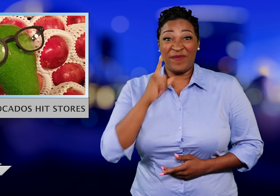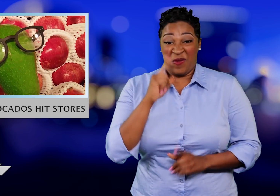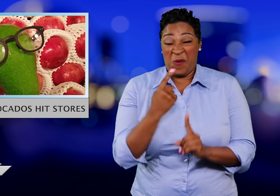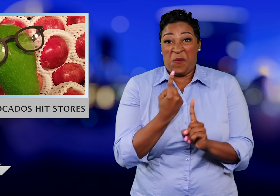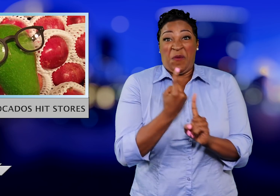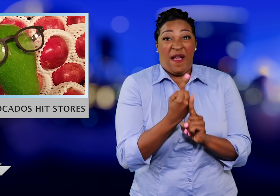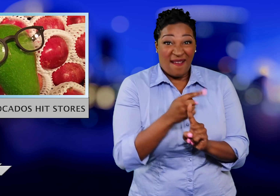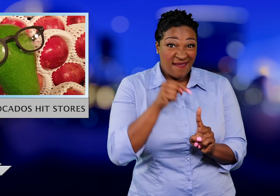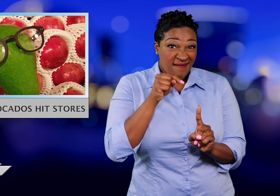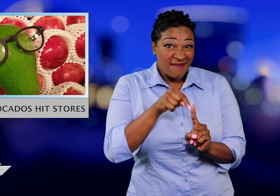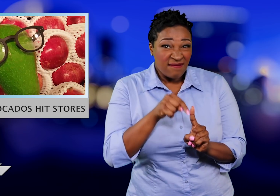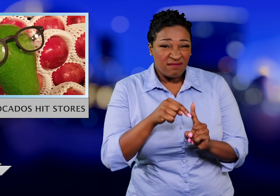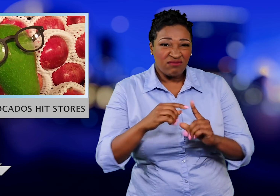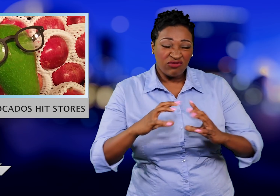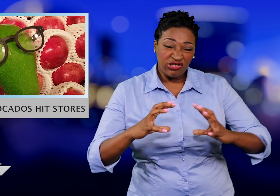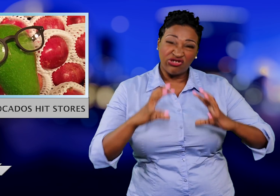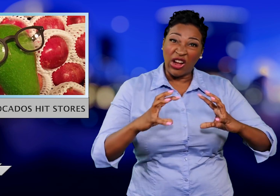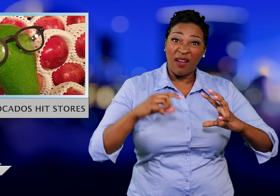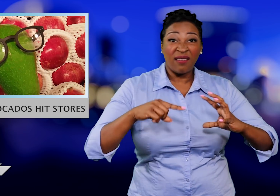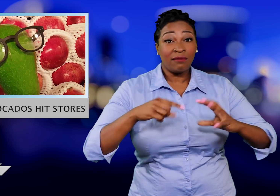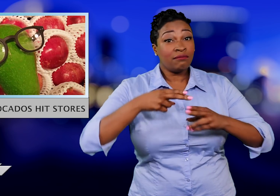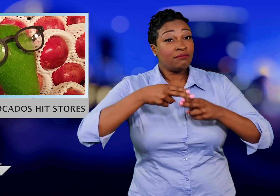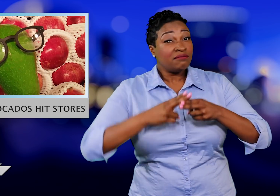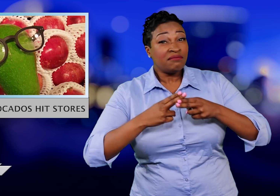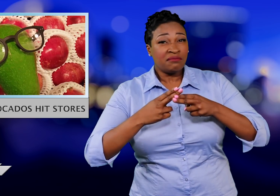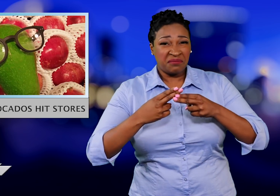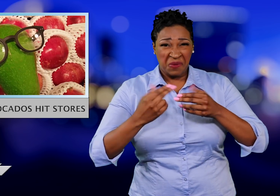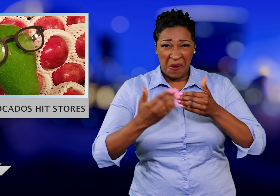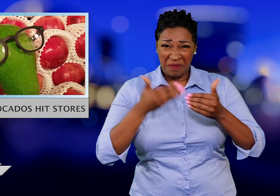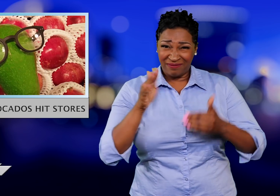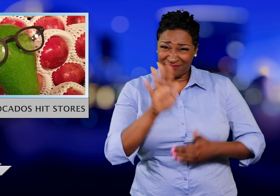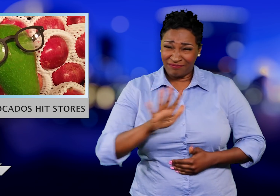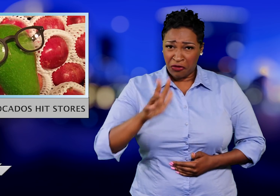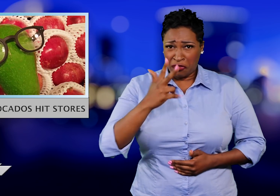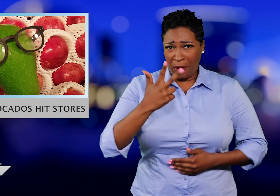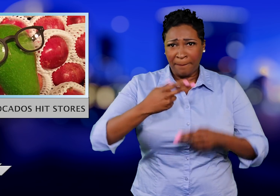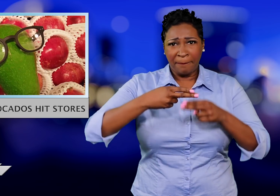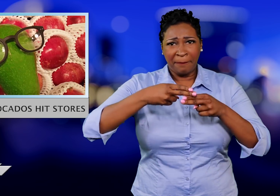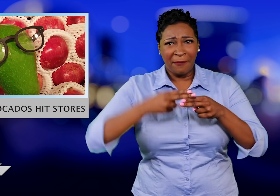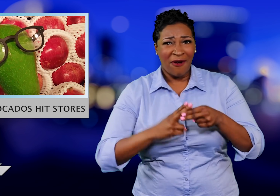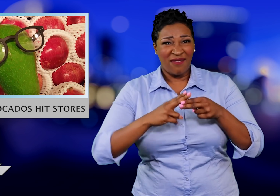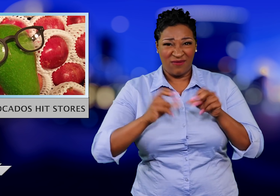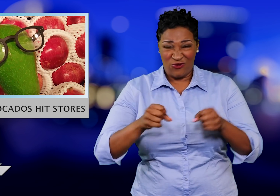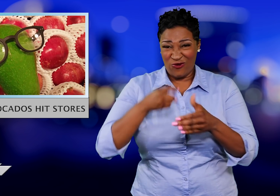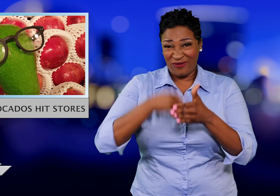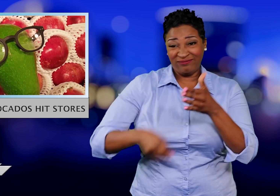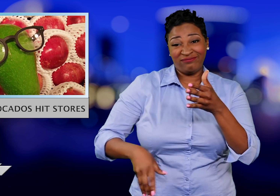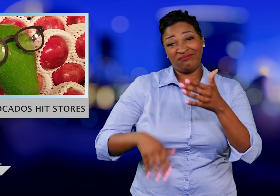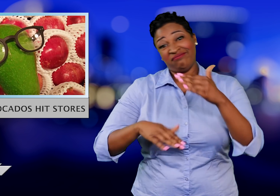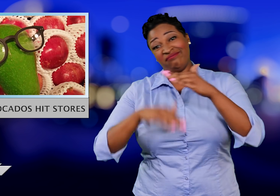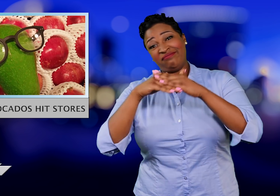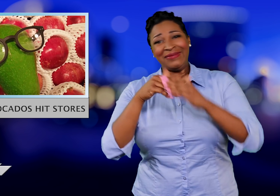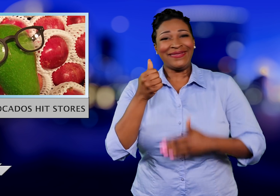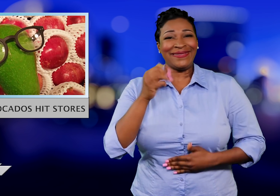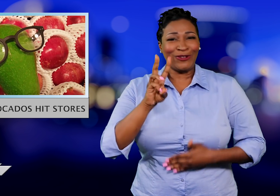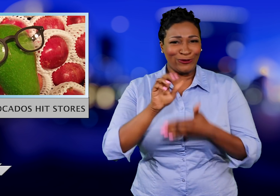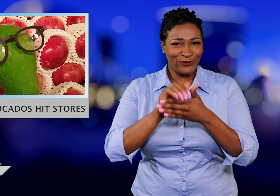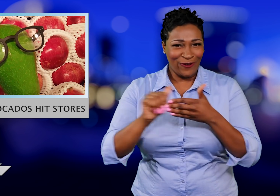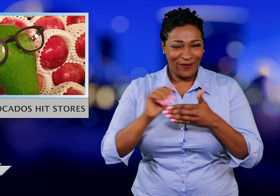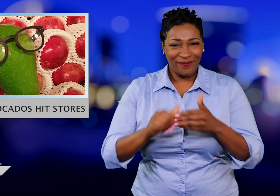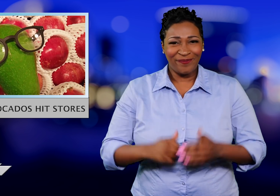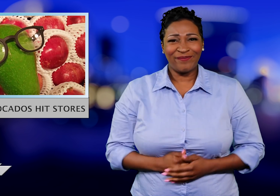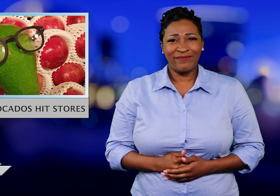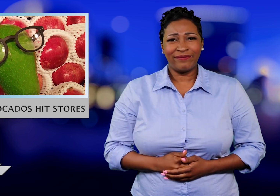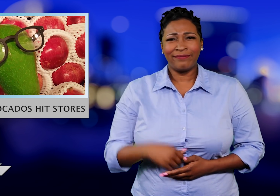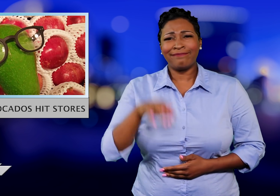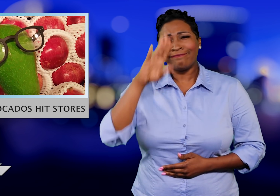It weighs in at almost 3 pounds and can cost up to $16 for a single berry.